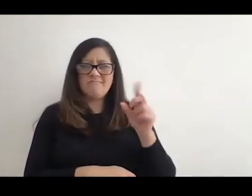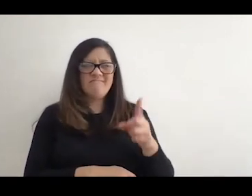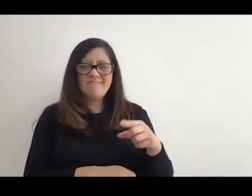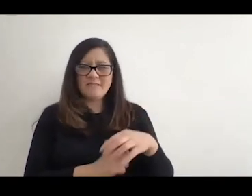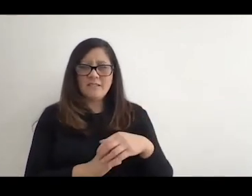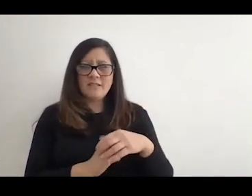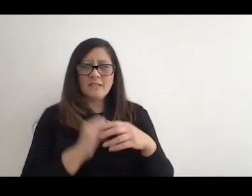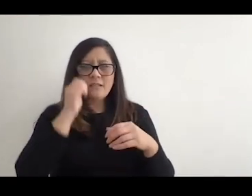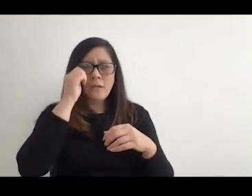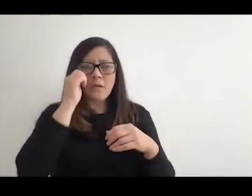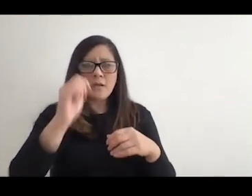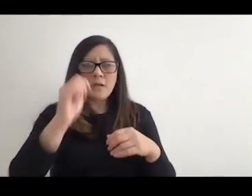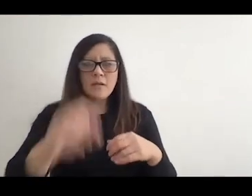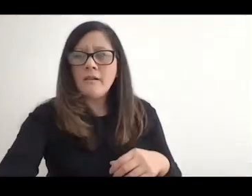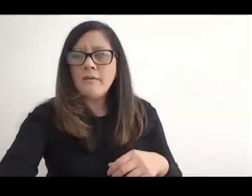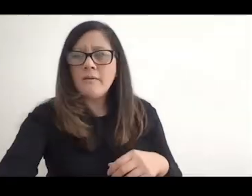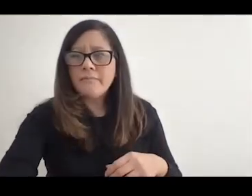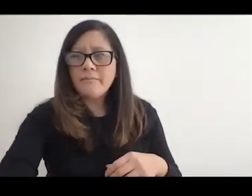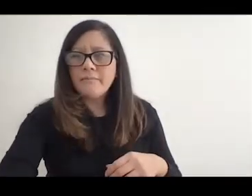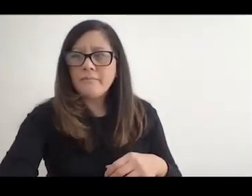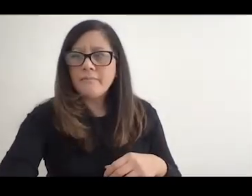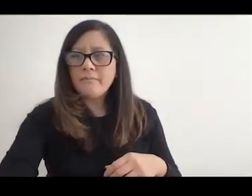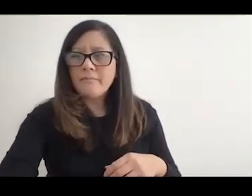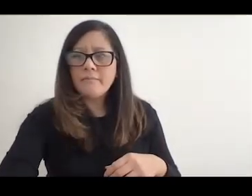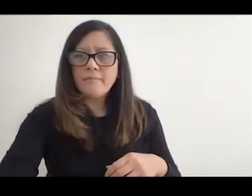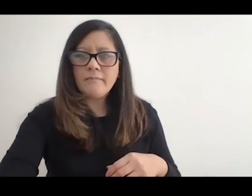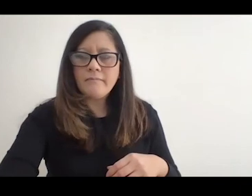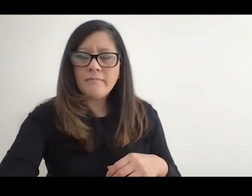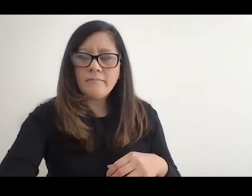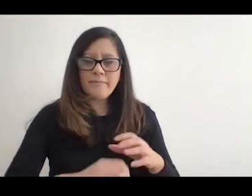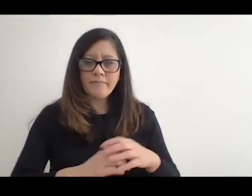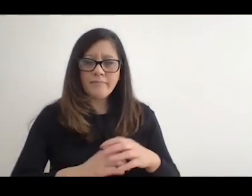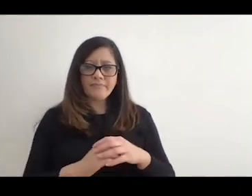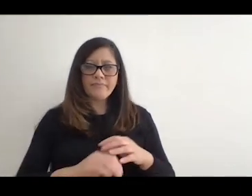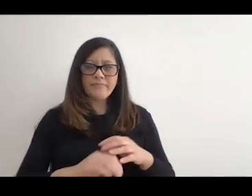they're going to get so many things wrong. Because they're not even seeing the